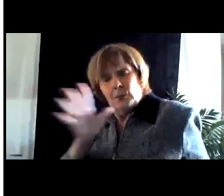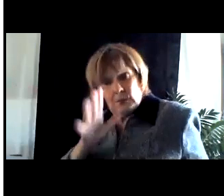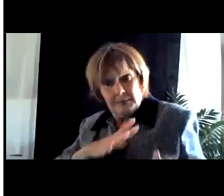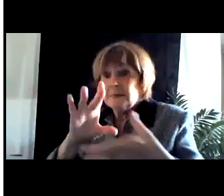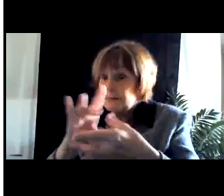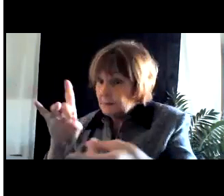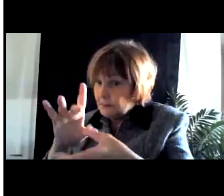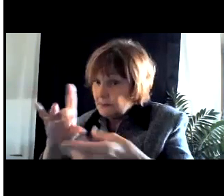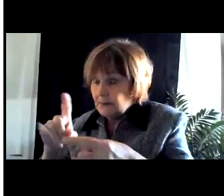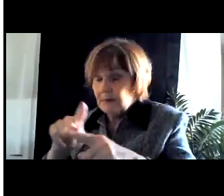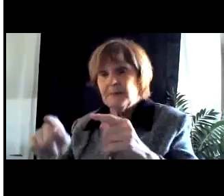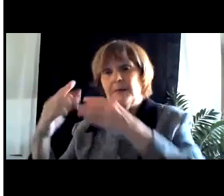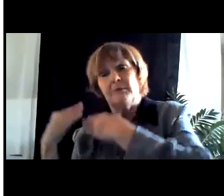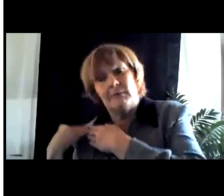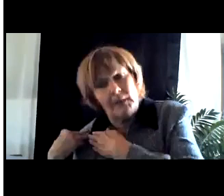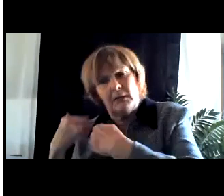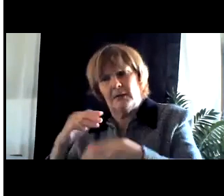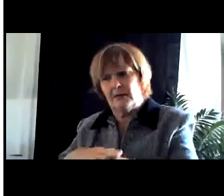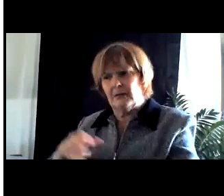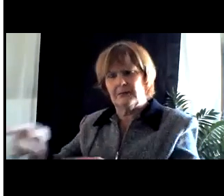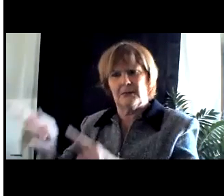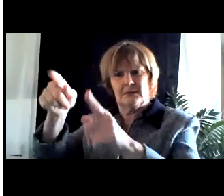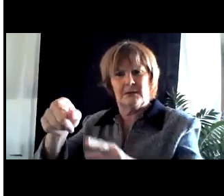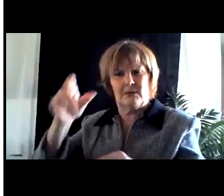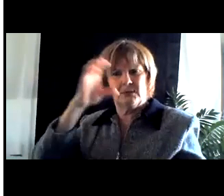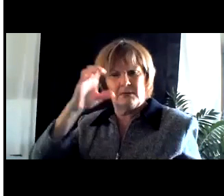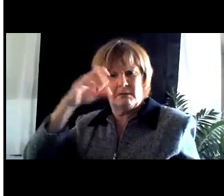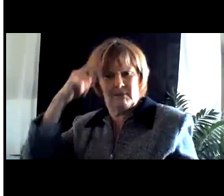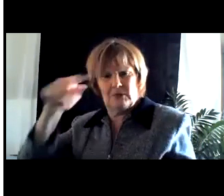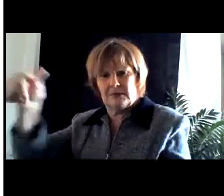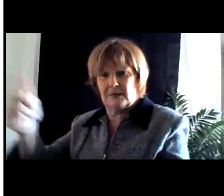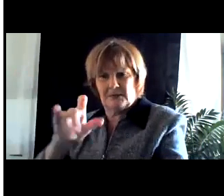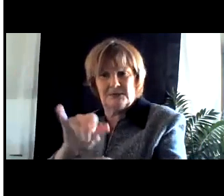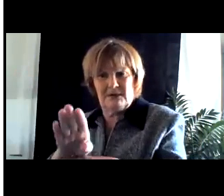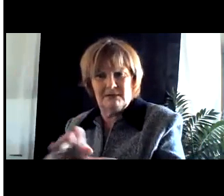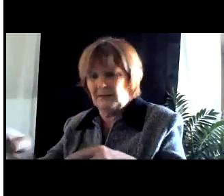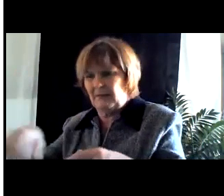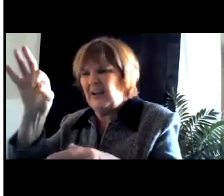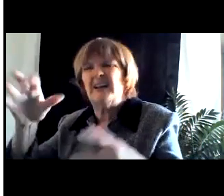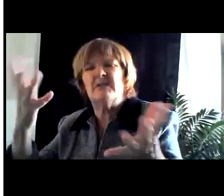to go out and find additional resources and supports financially. So that's a concern.